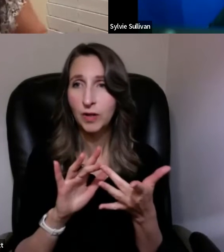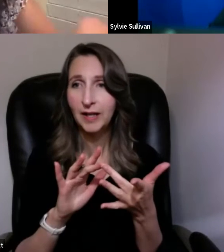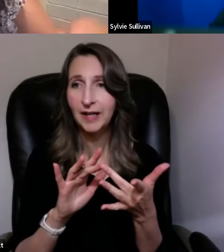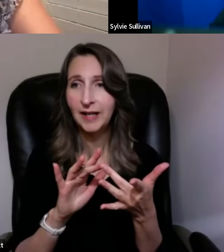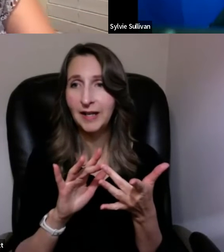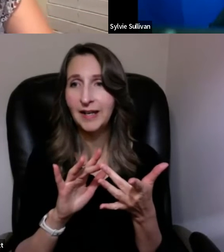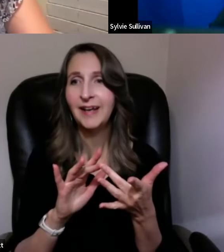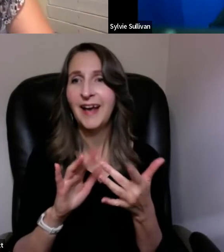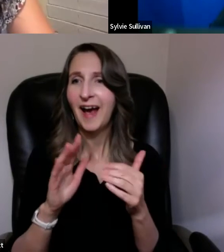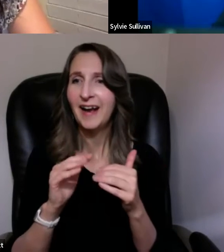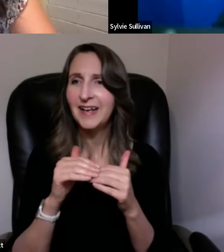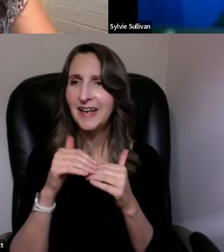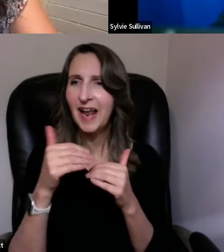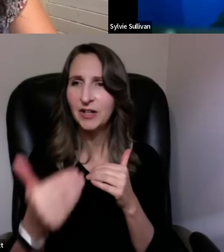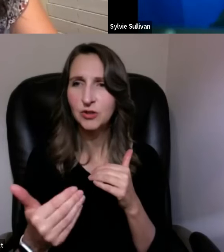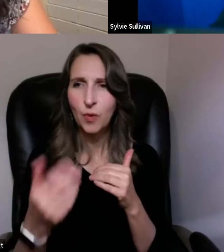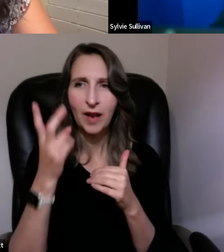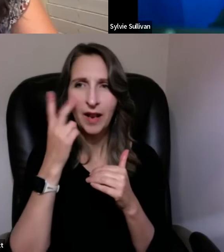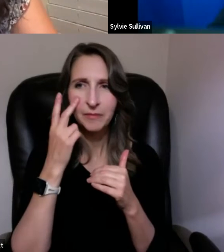I think our next one... Let me see if I could pull up the link.